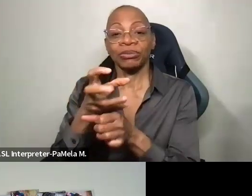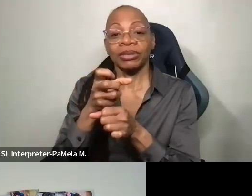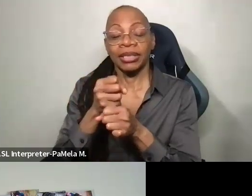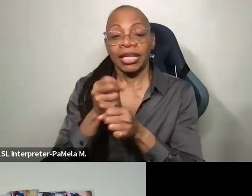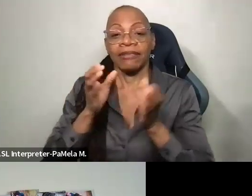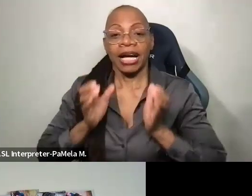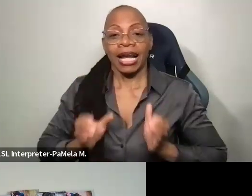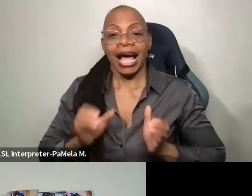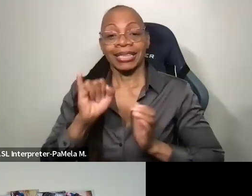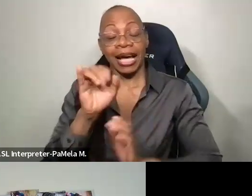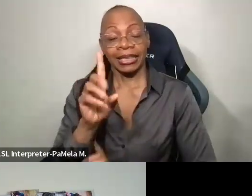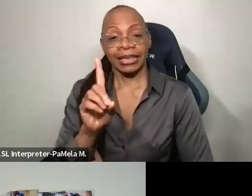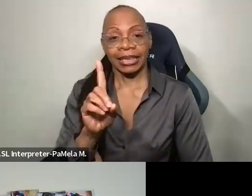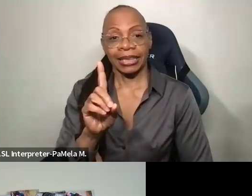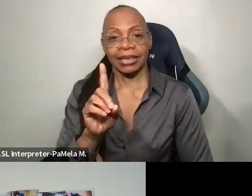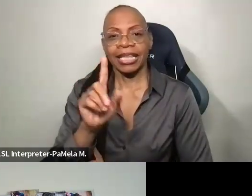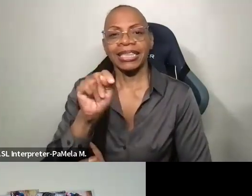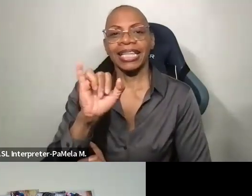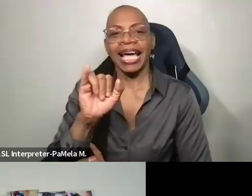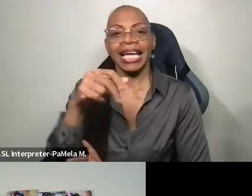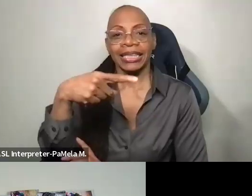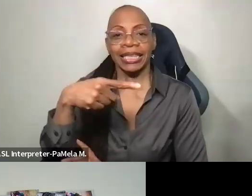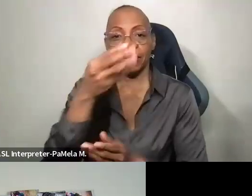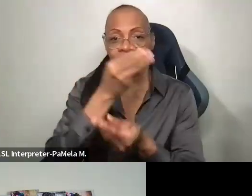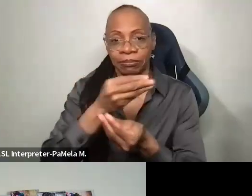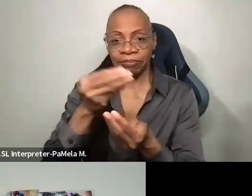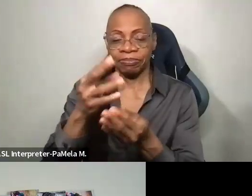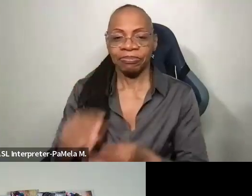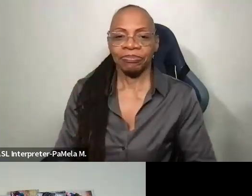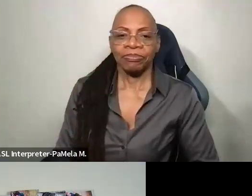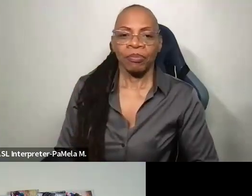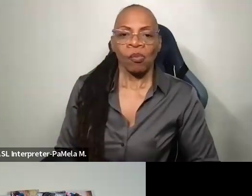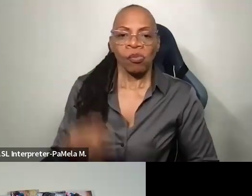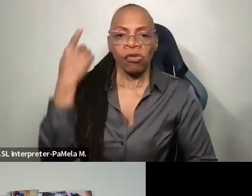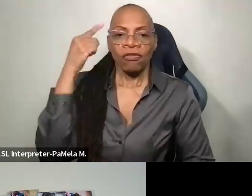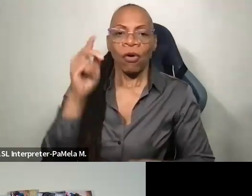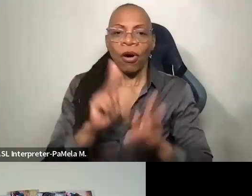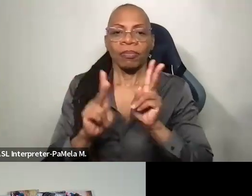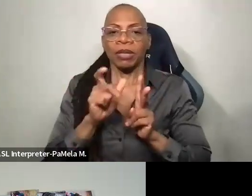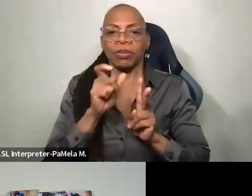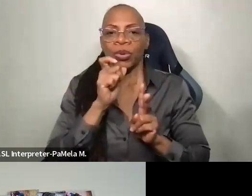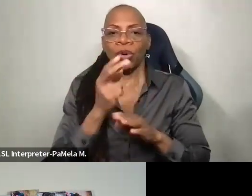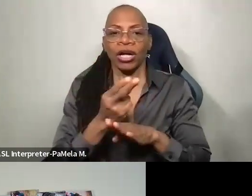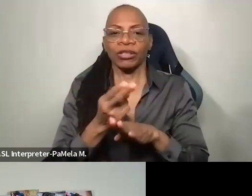So anyway, just a tip of another ID where folks are using their HMIS to help with that.